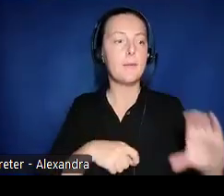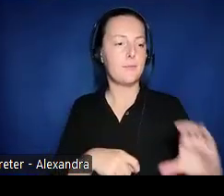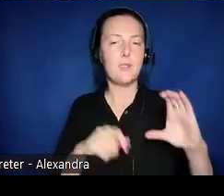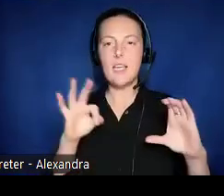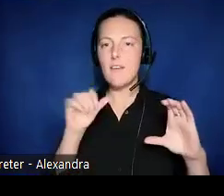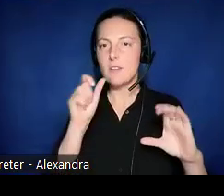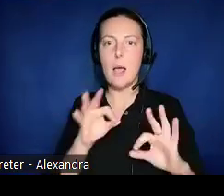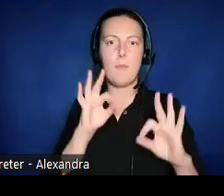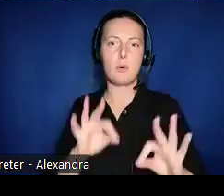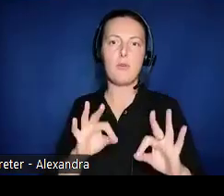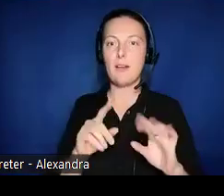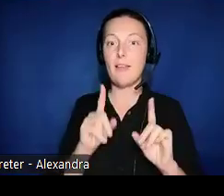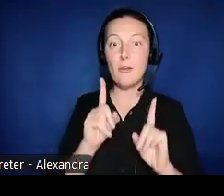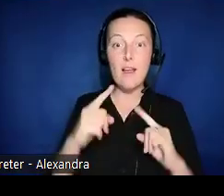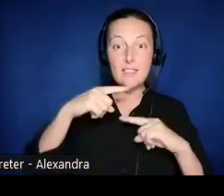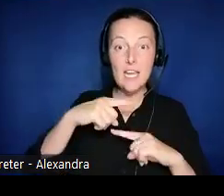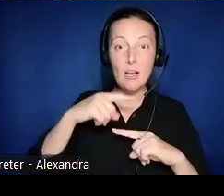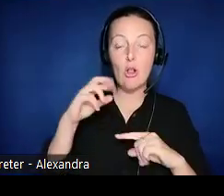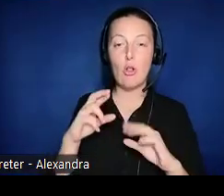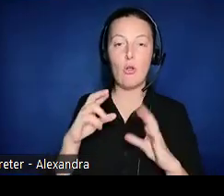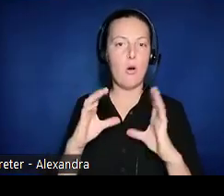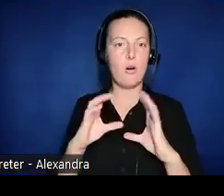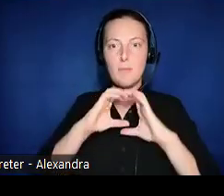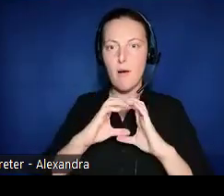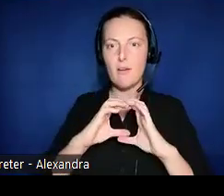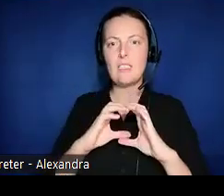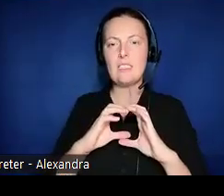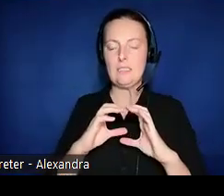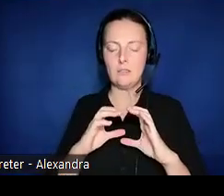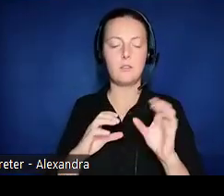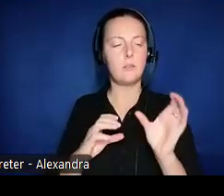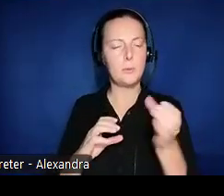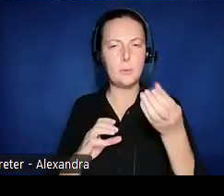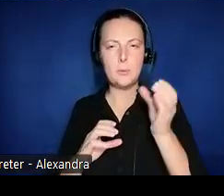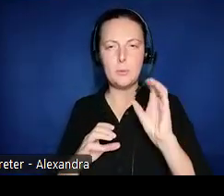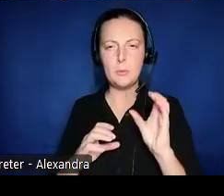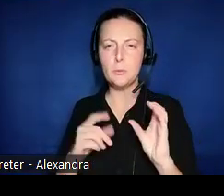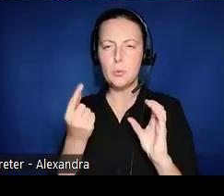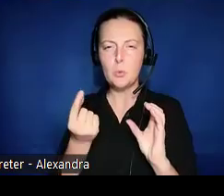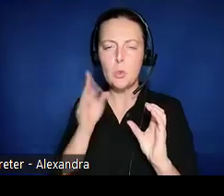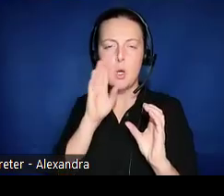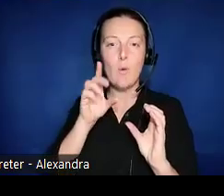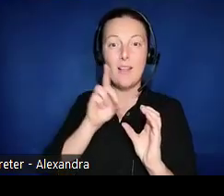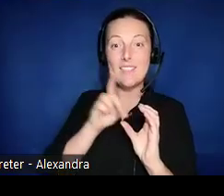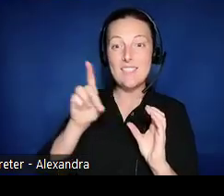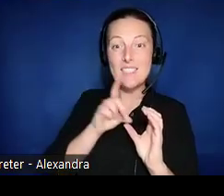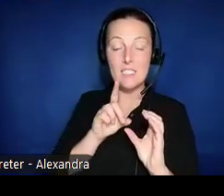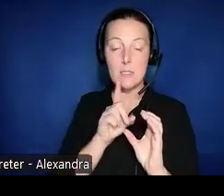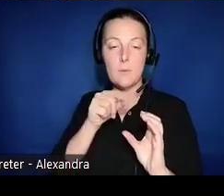um, I can take different distances across this object and, uh, then add up those distances,